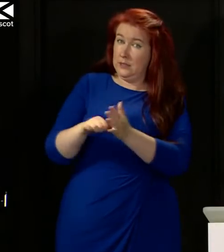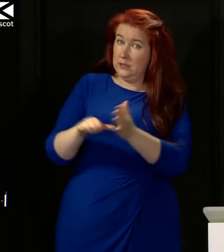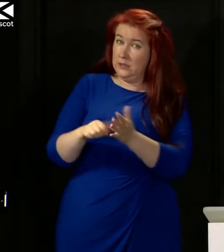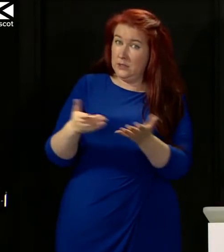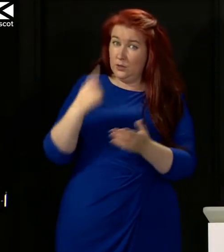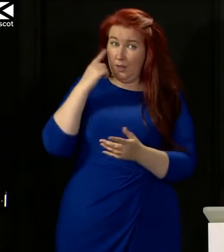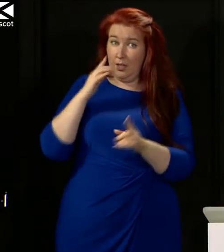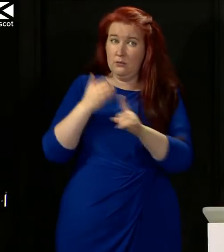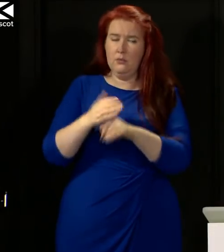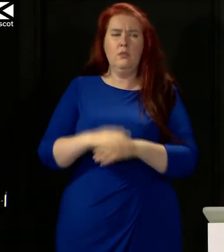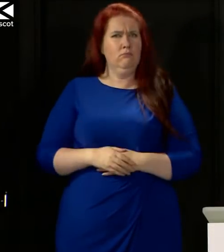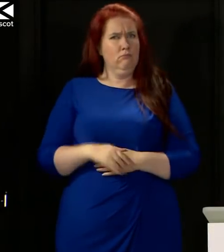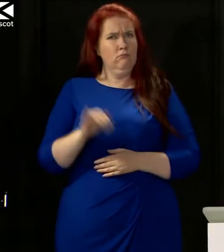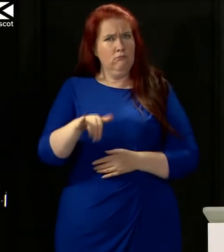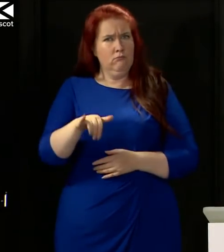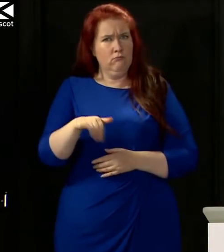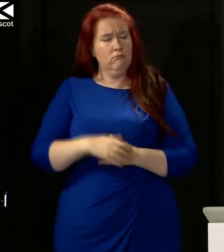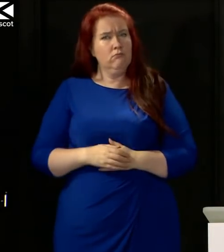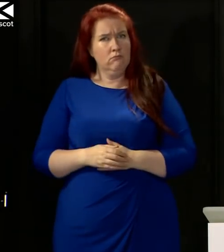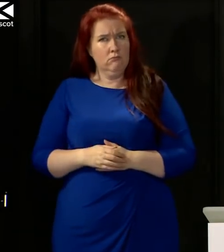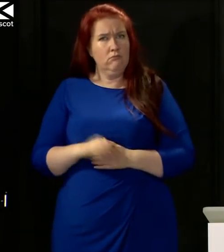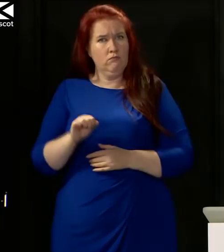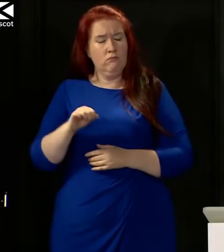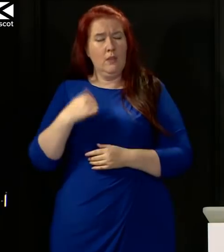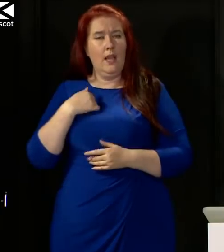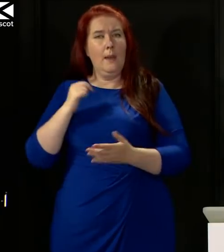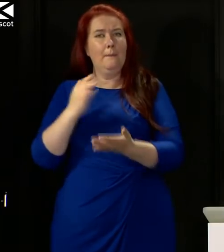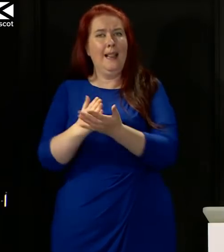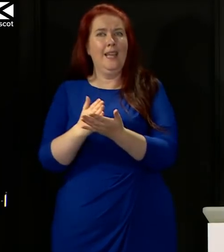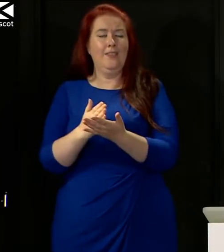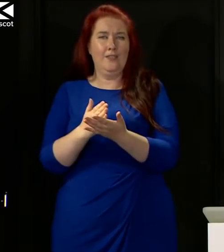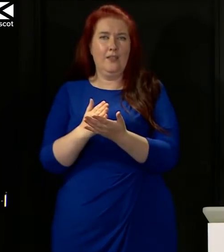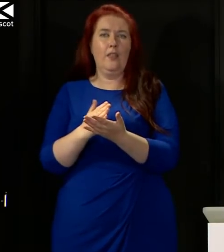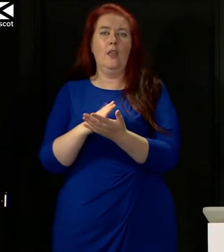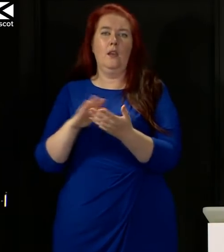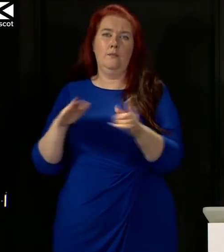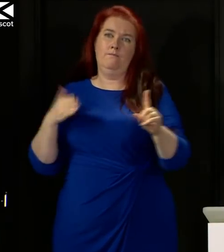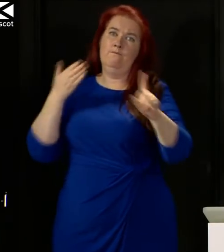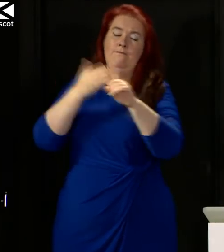Yes I do absolutely believe not only that the net zero target is realistic, but it is